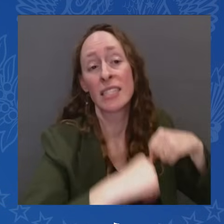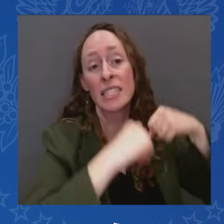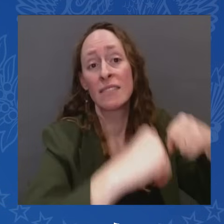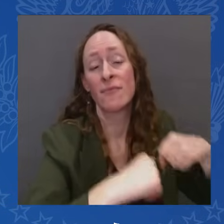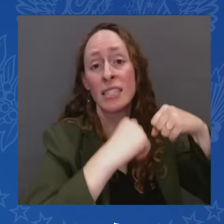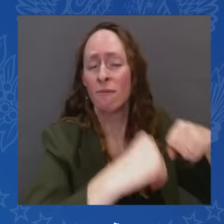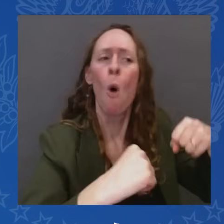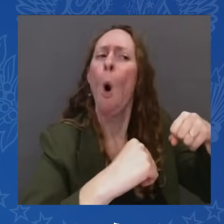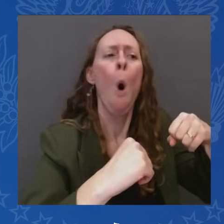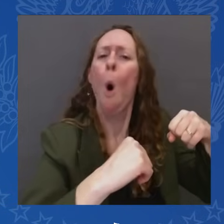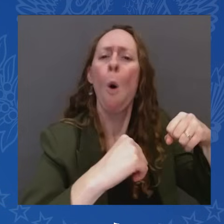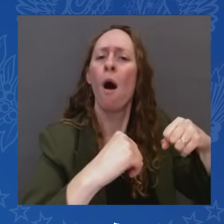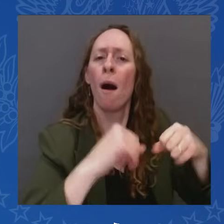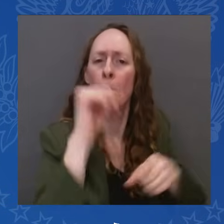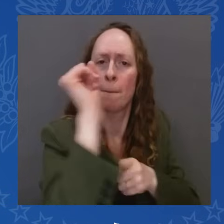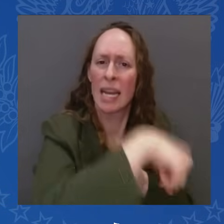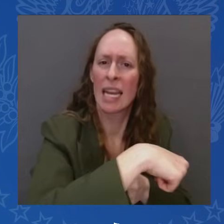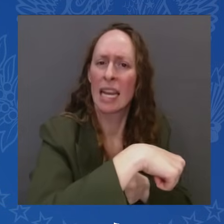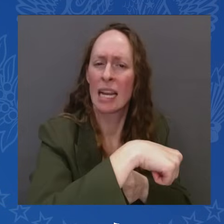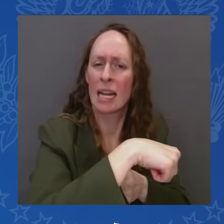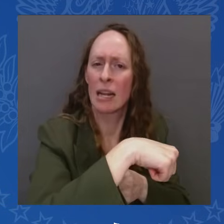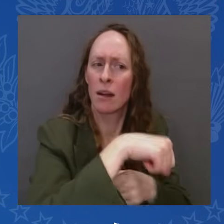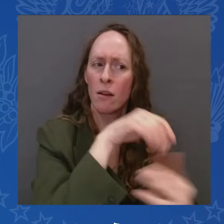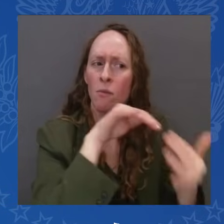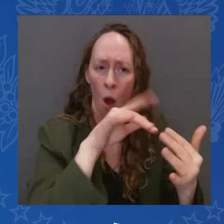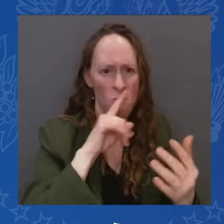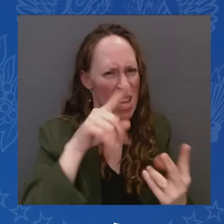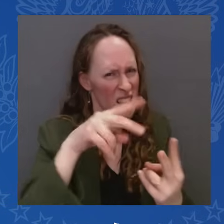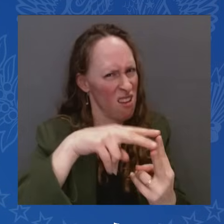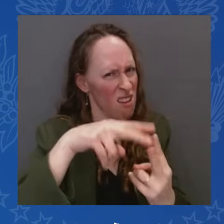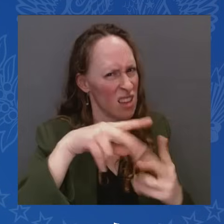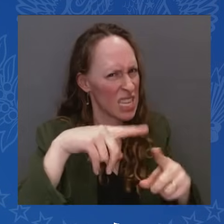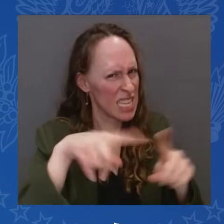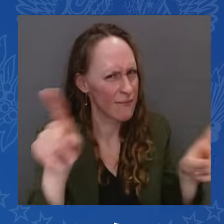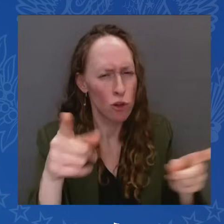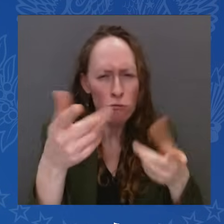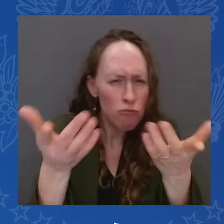President Zelenskyy: I will begin. Okay. (As interpreted.) So, first question to me.